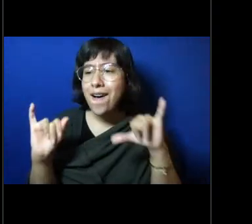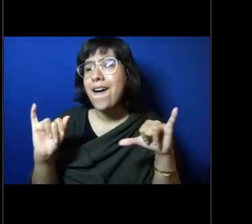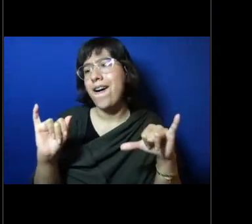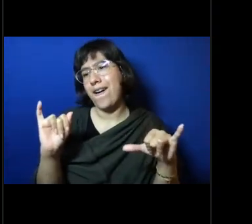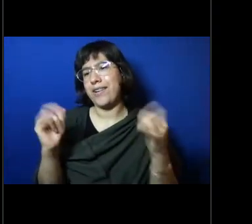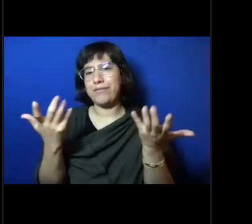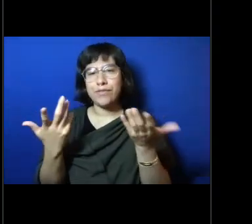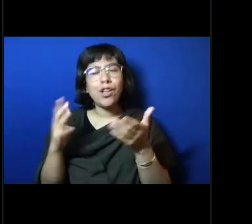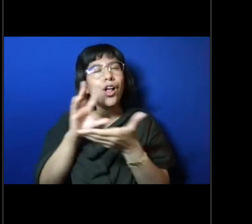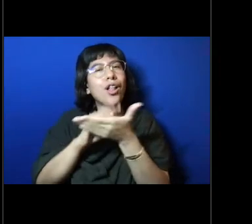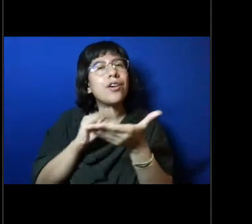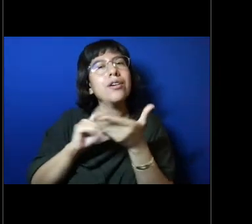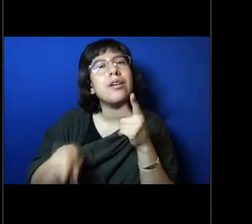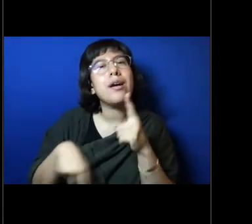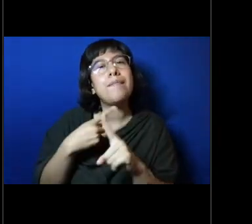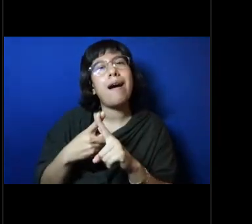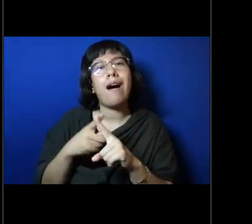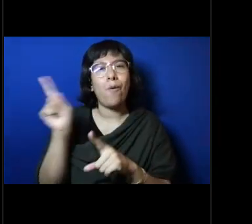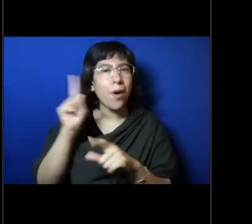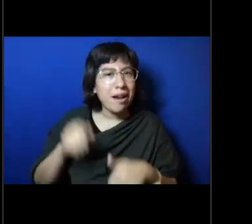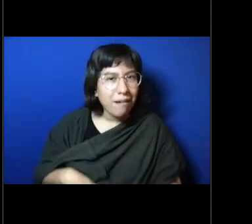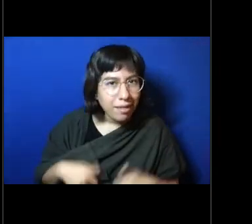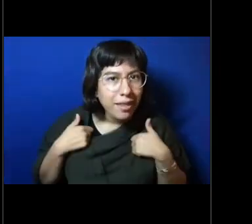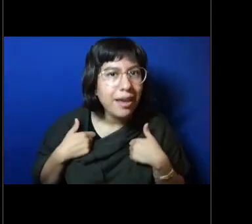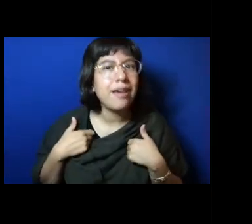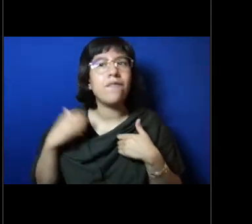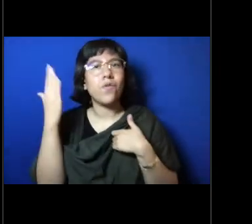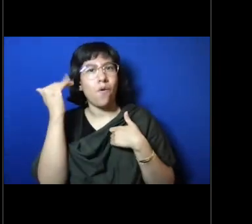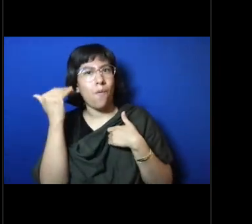sort of the habitats they are common in.